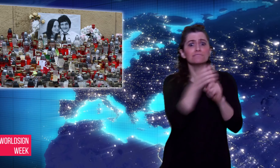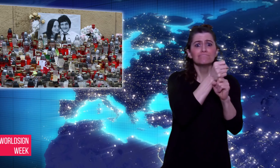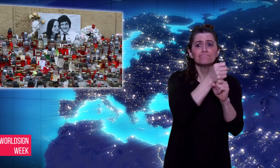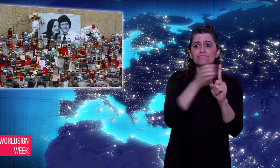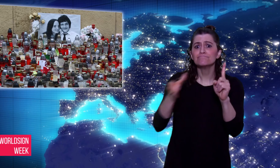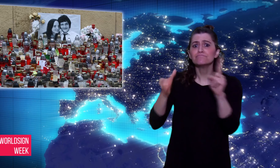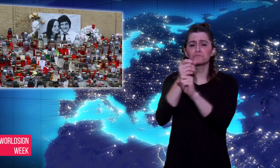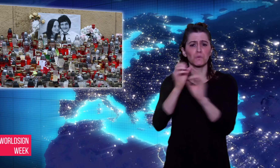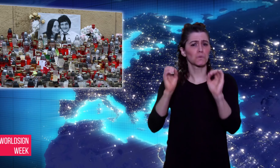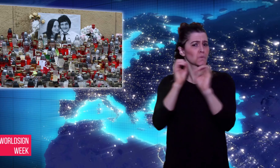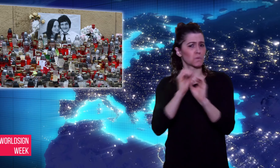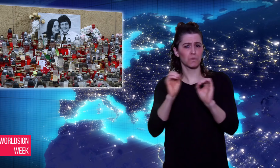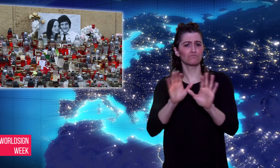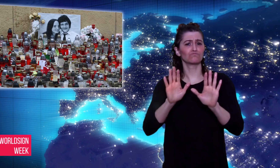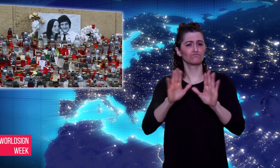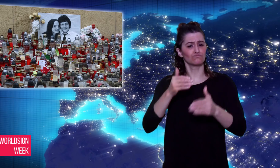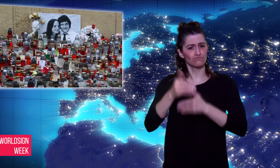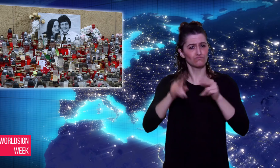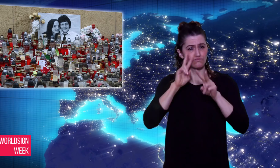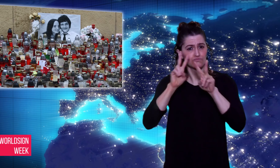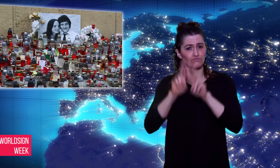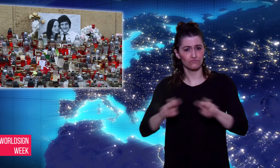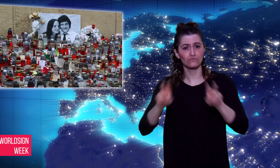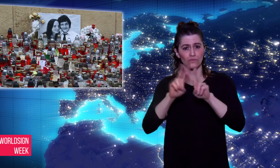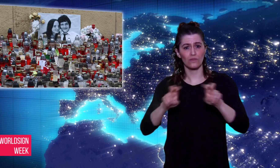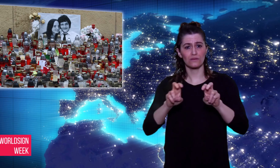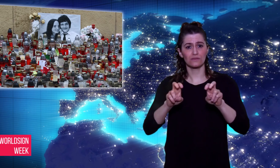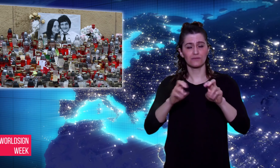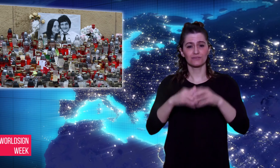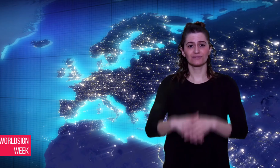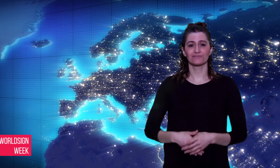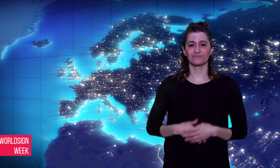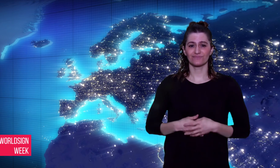with no arrests yet.